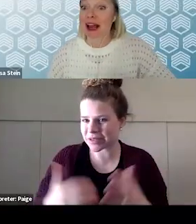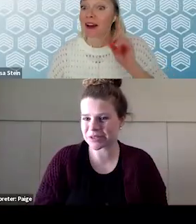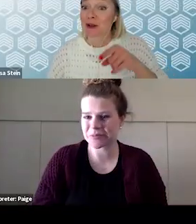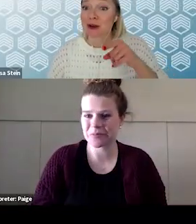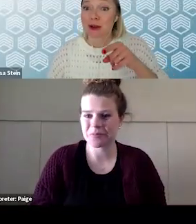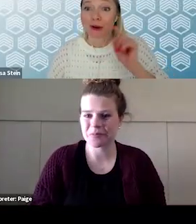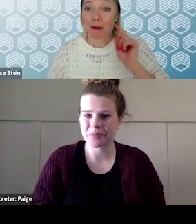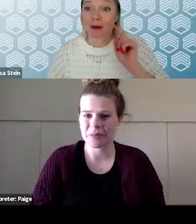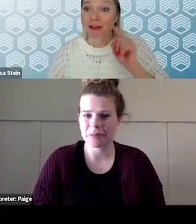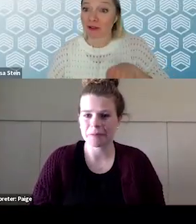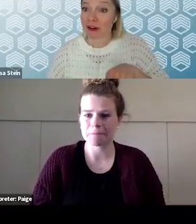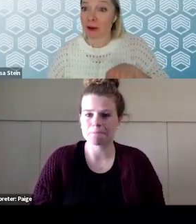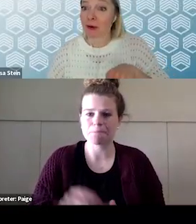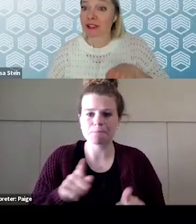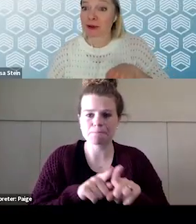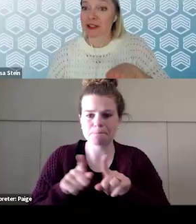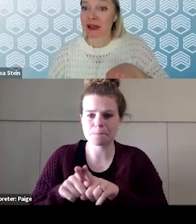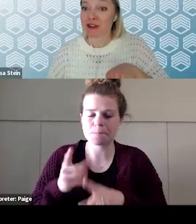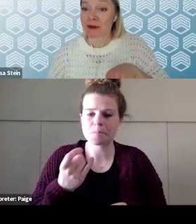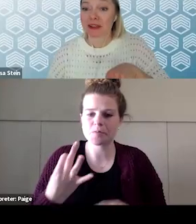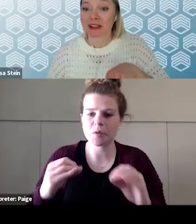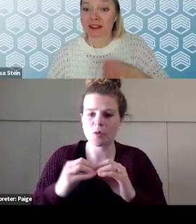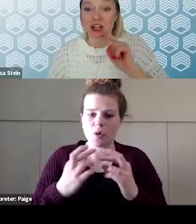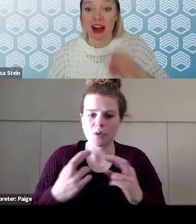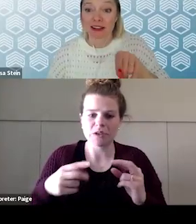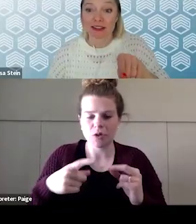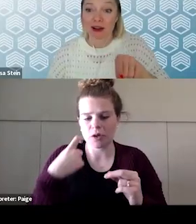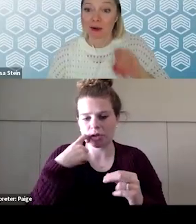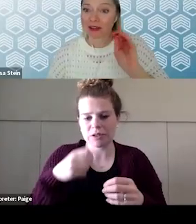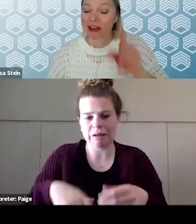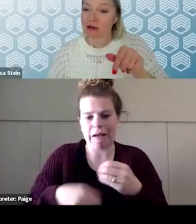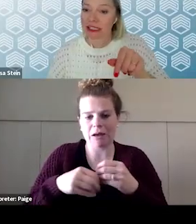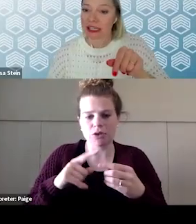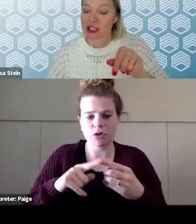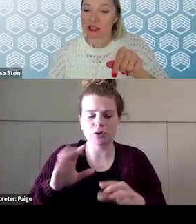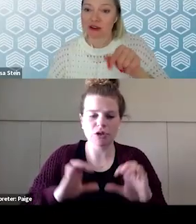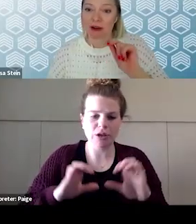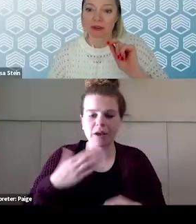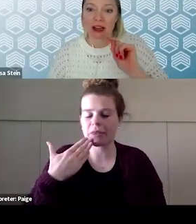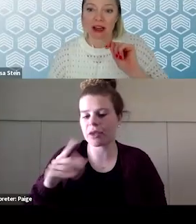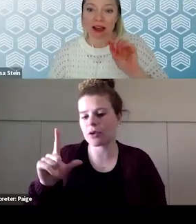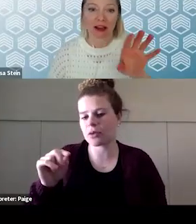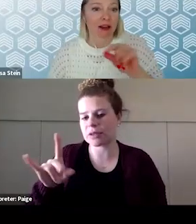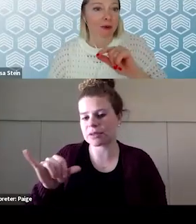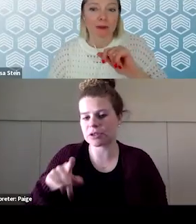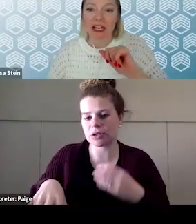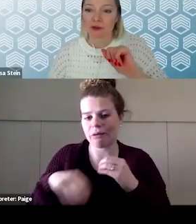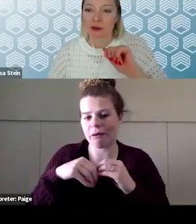And also there are a couple resources being dropped in the chat, so thank you, Lindsay. She dropped a recommendation